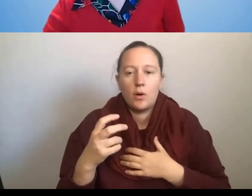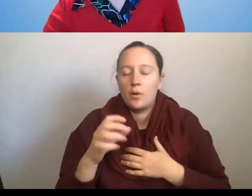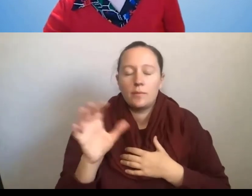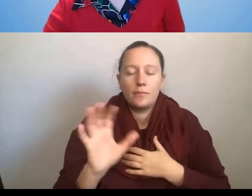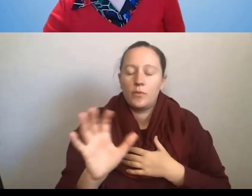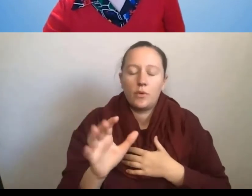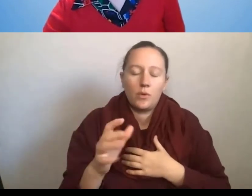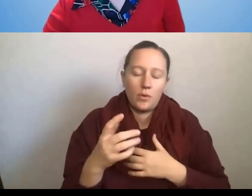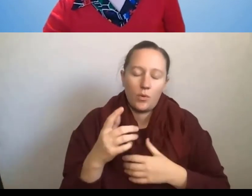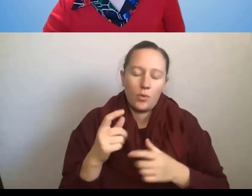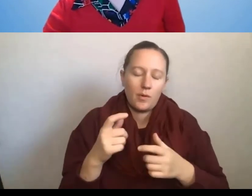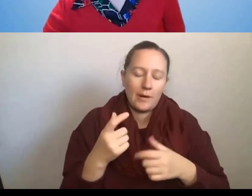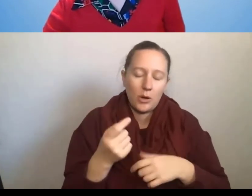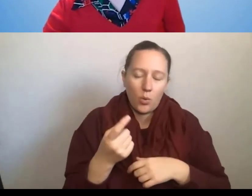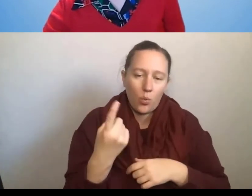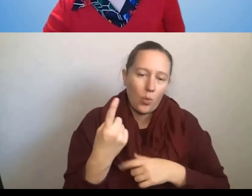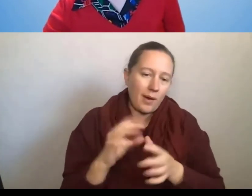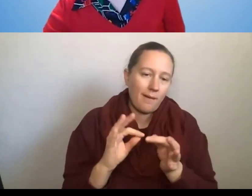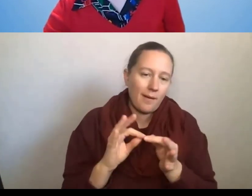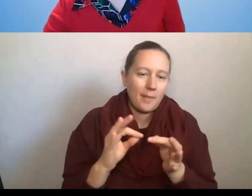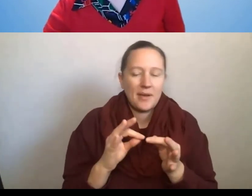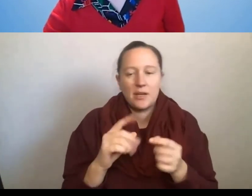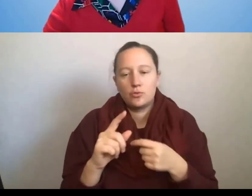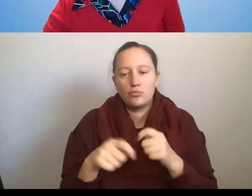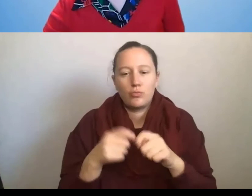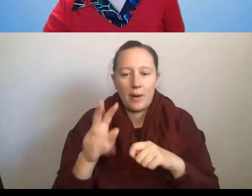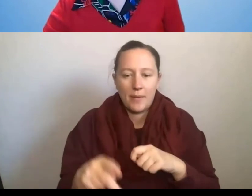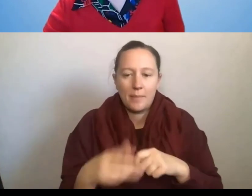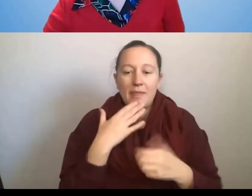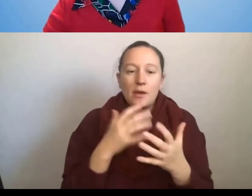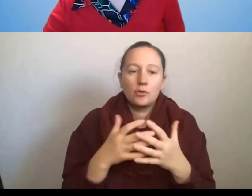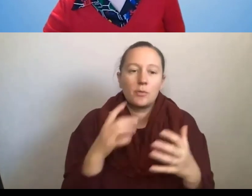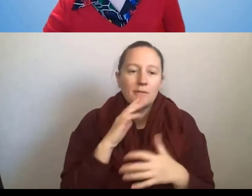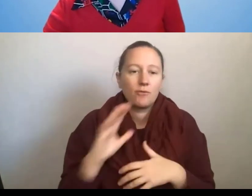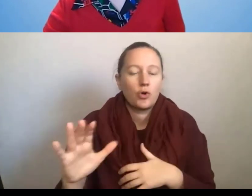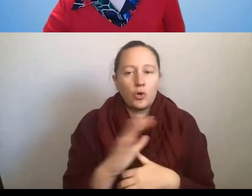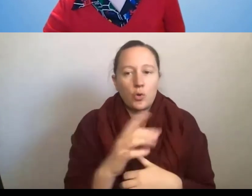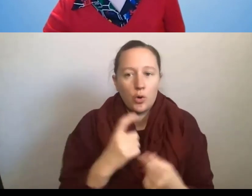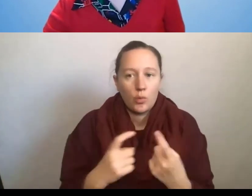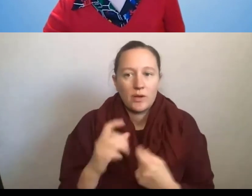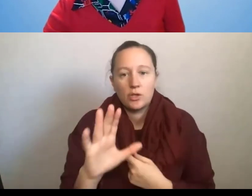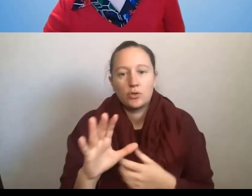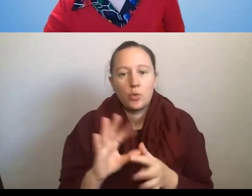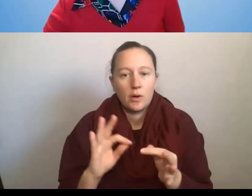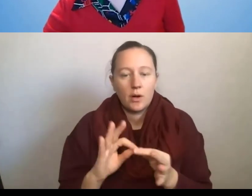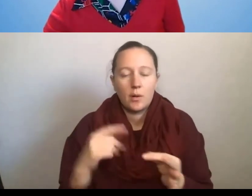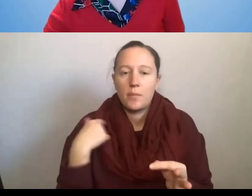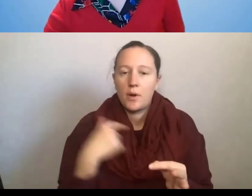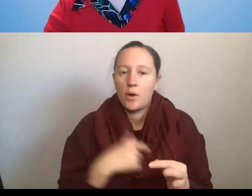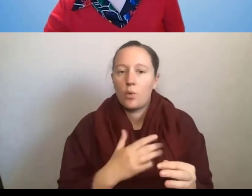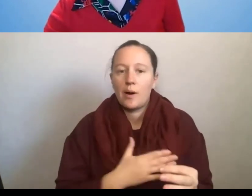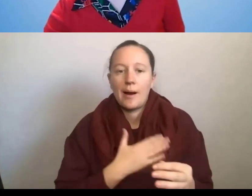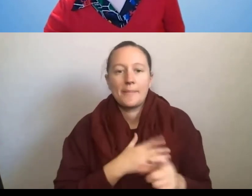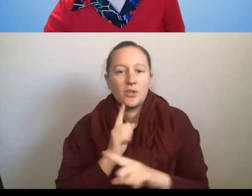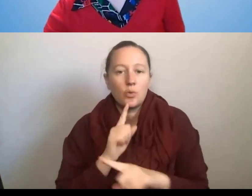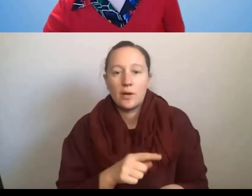Thank you so much for all of your questions, all your comments. We're happy to answer any questions.